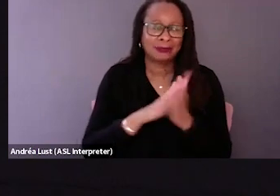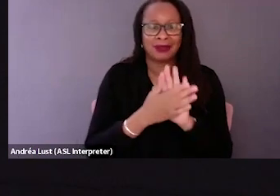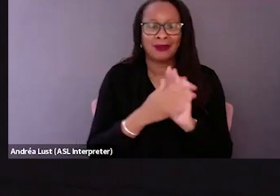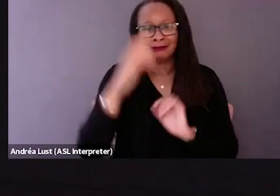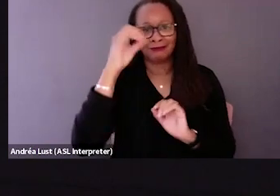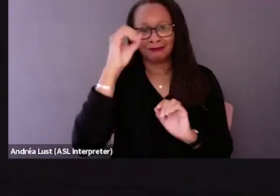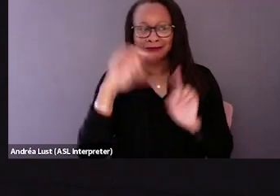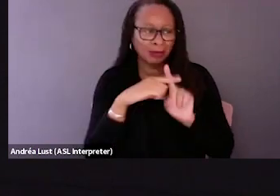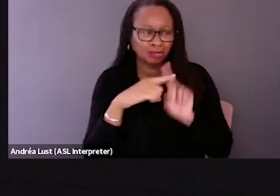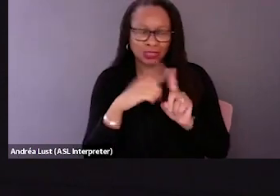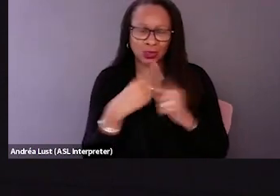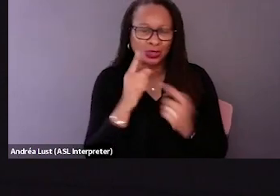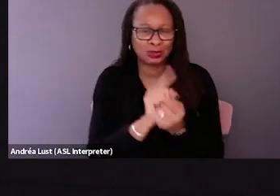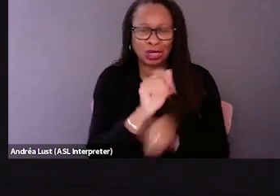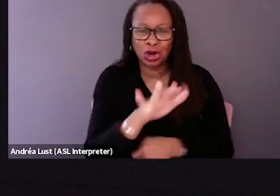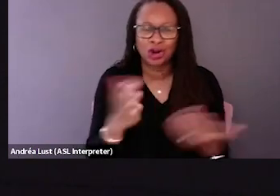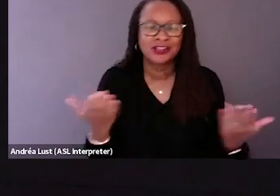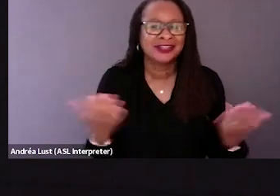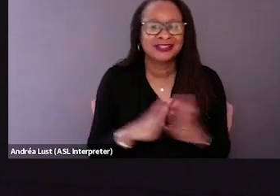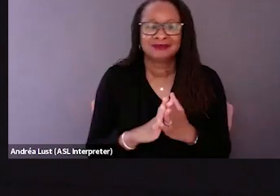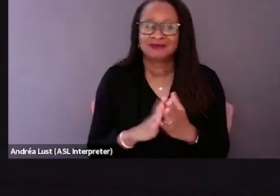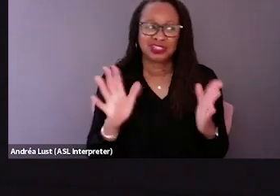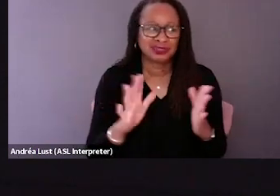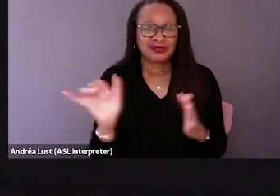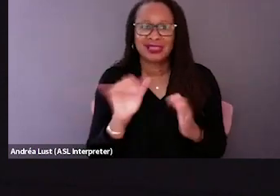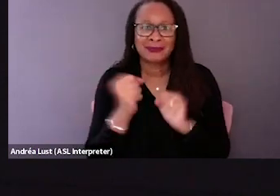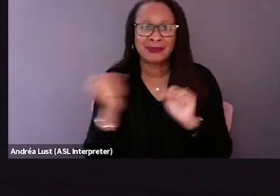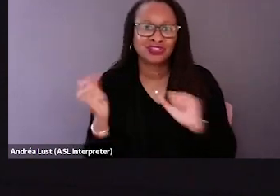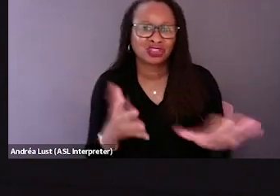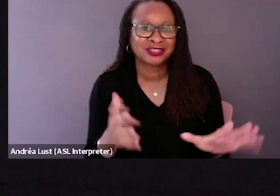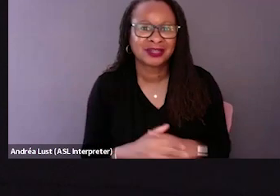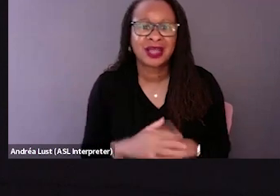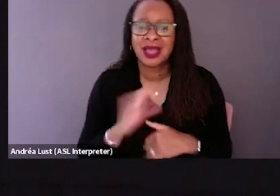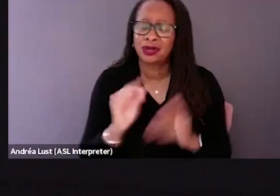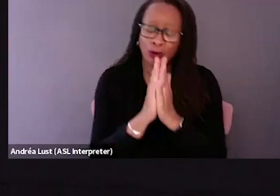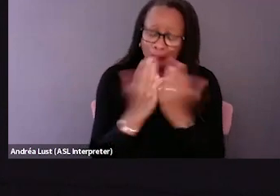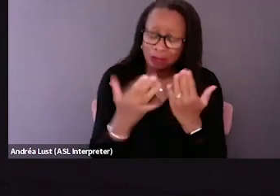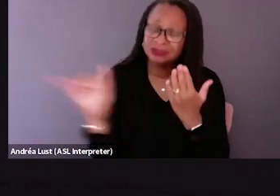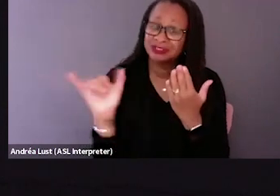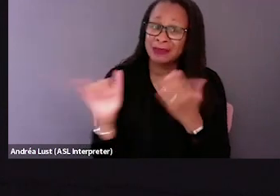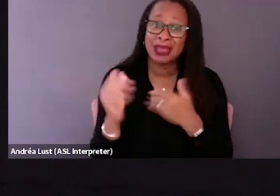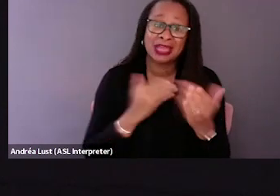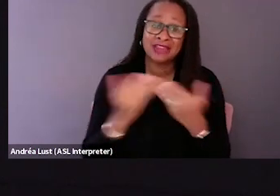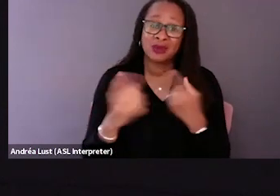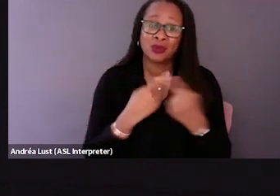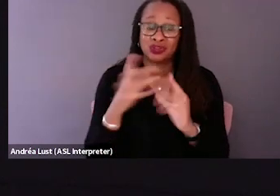She is just, she's magical and her books are magical even when you're discovering them for the first time